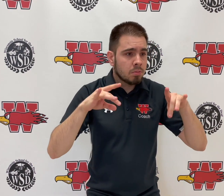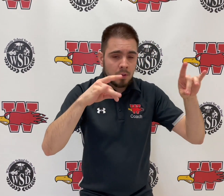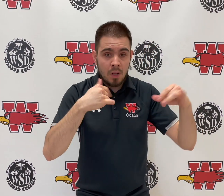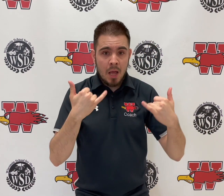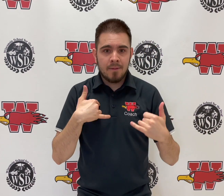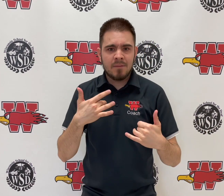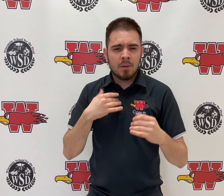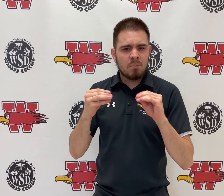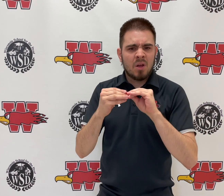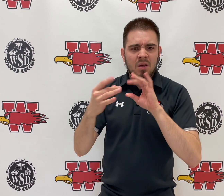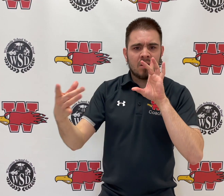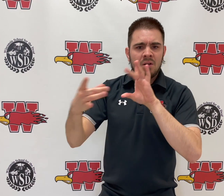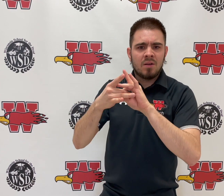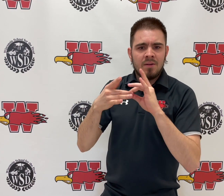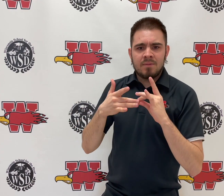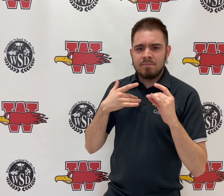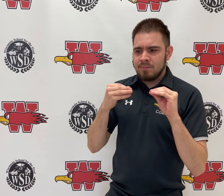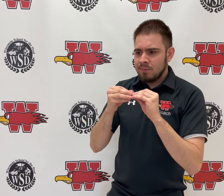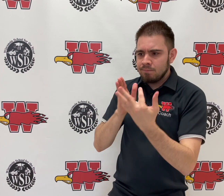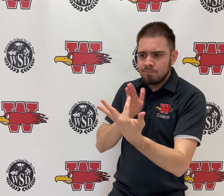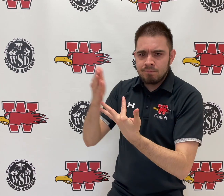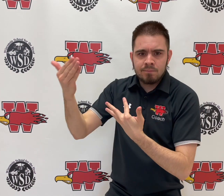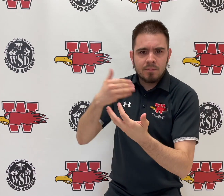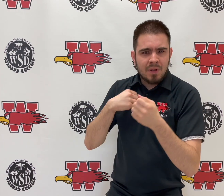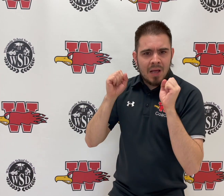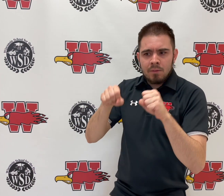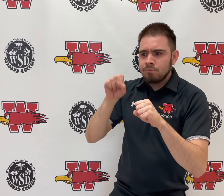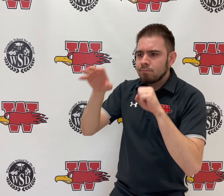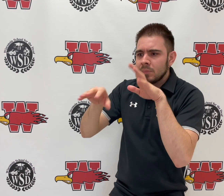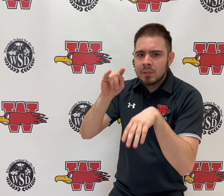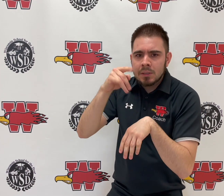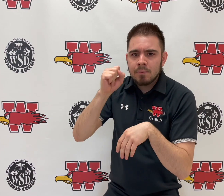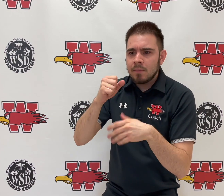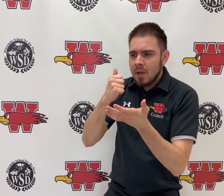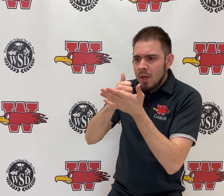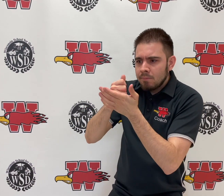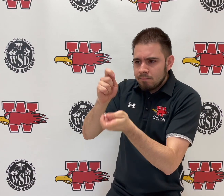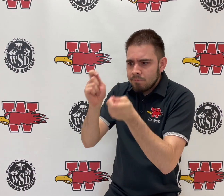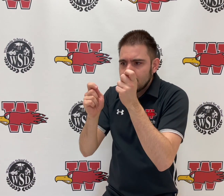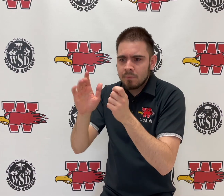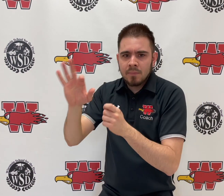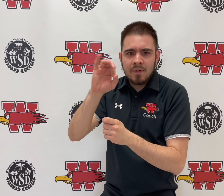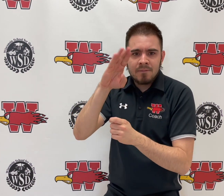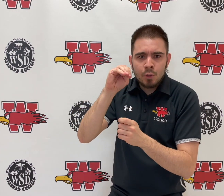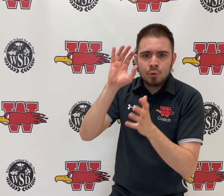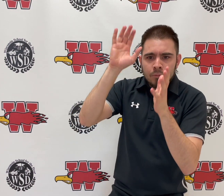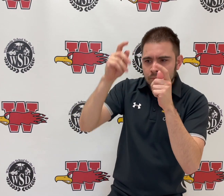This year she really has, and we have such a connection where I'm able to give her tips and correct